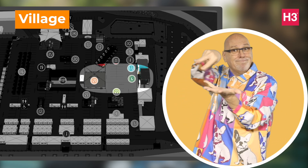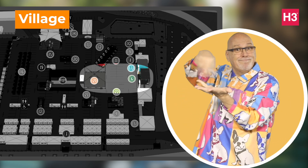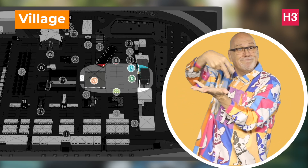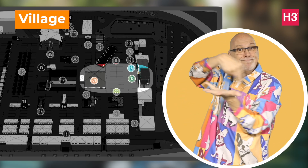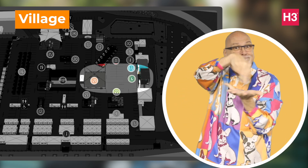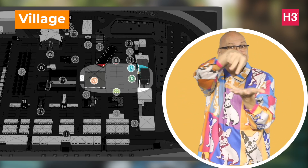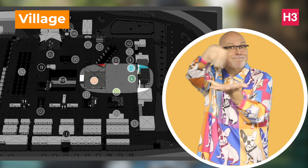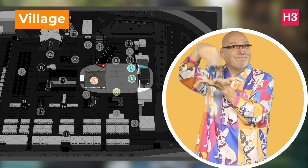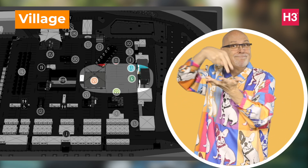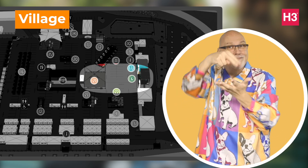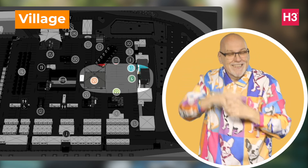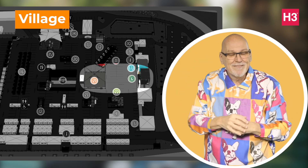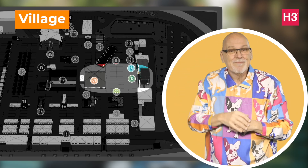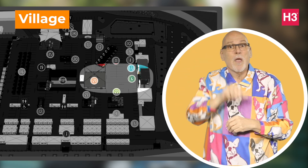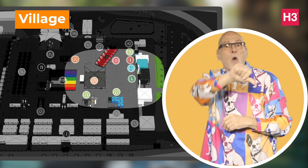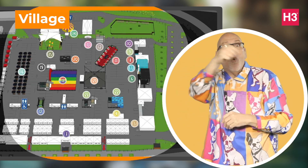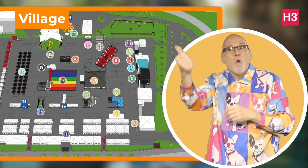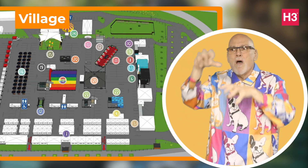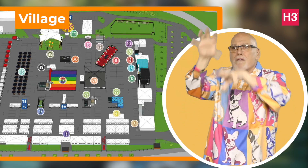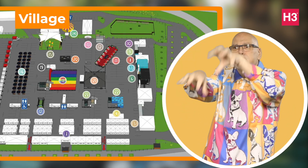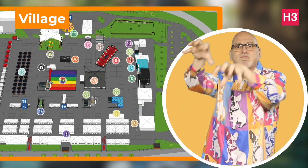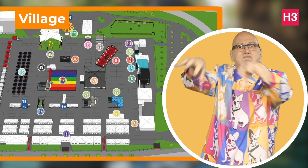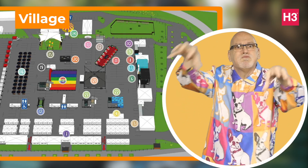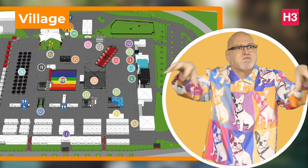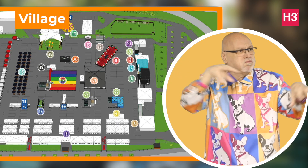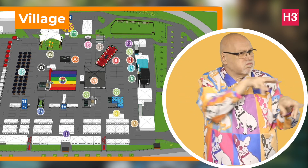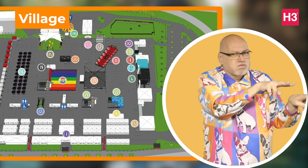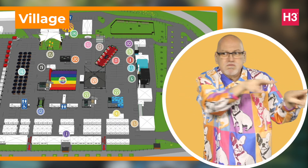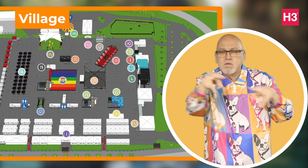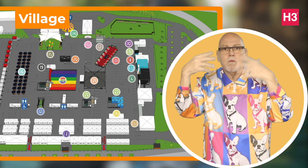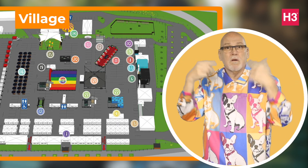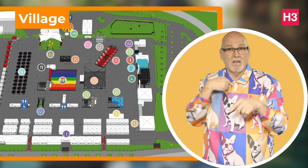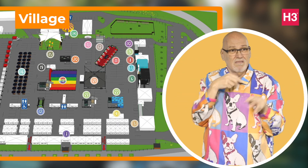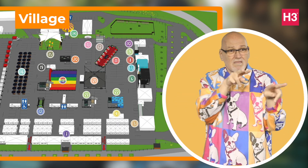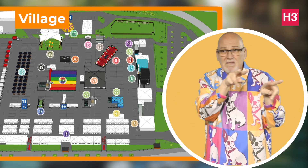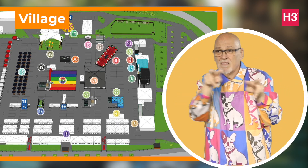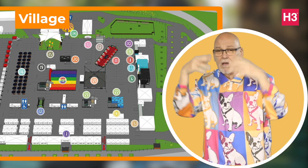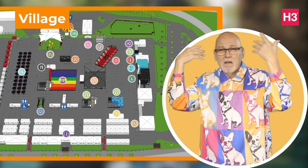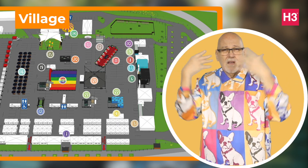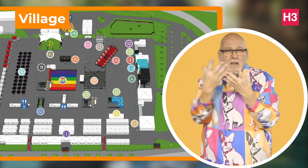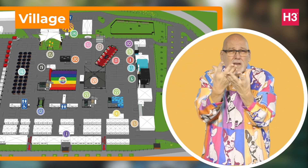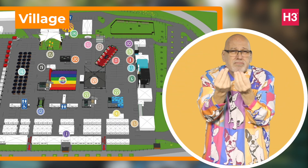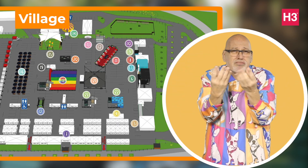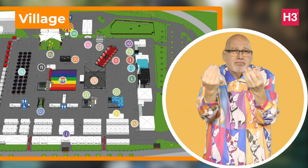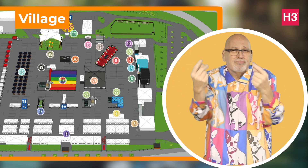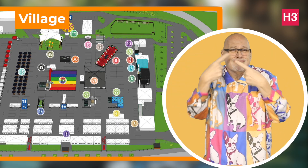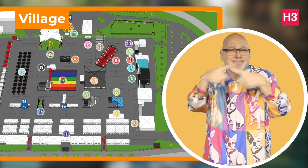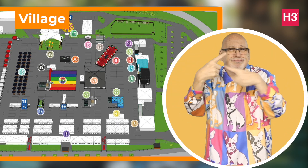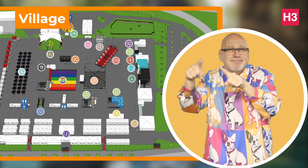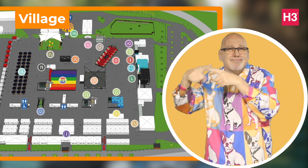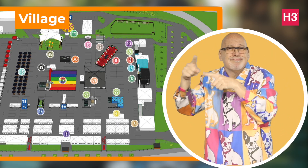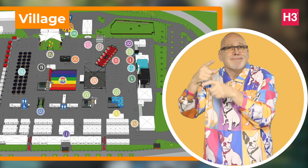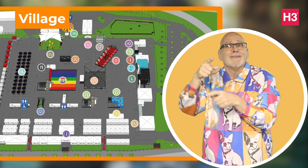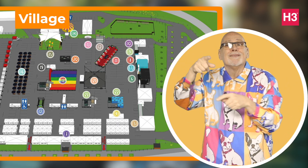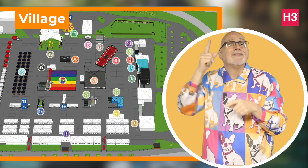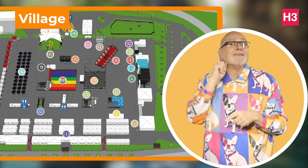and dance performances, and check out the Deaf tattoo